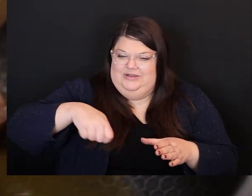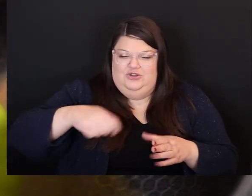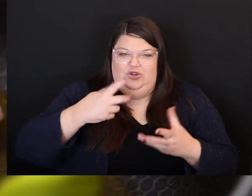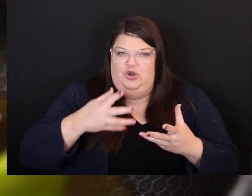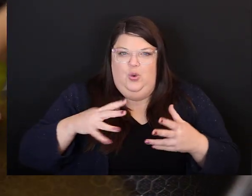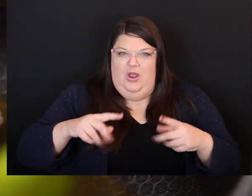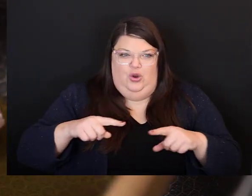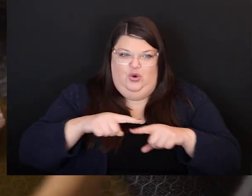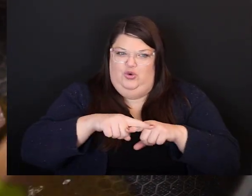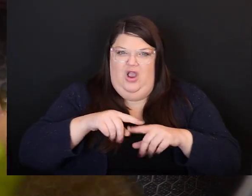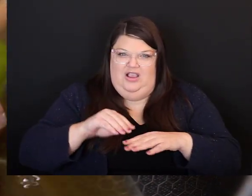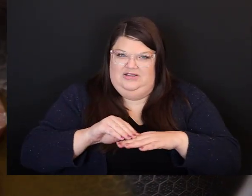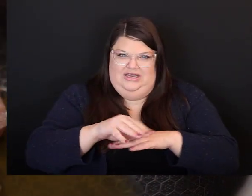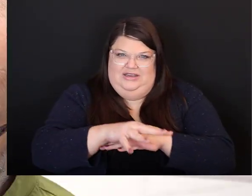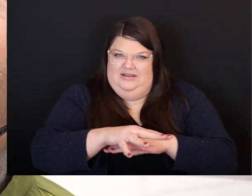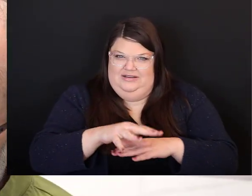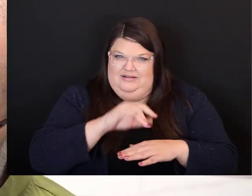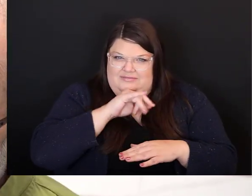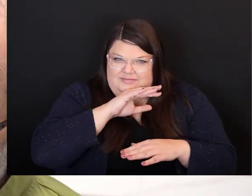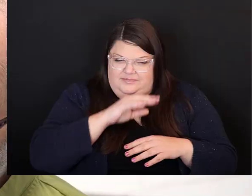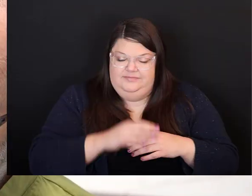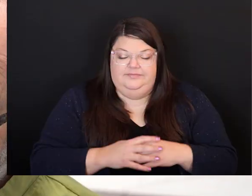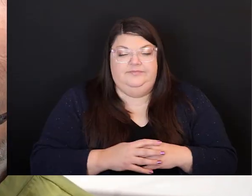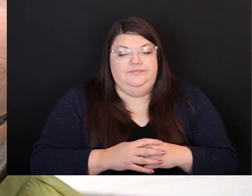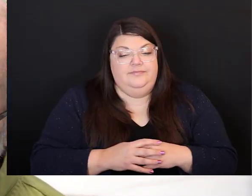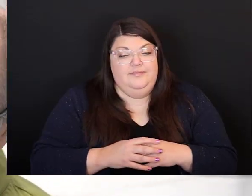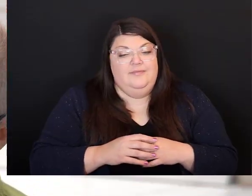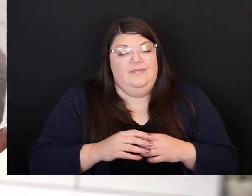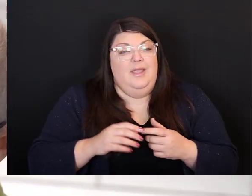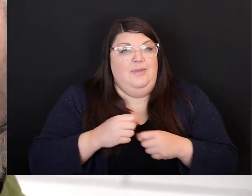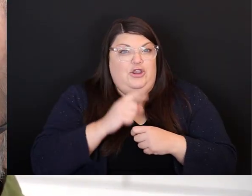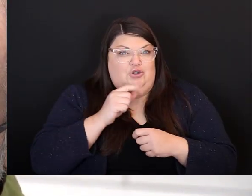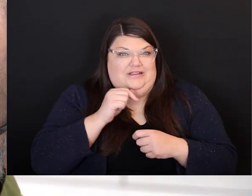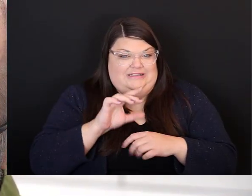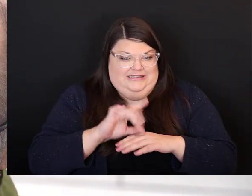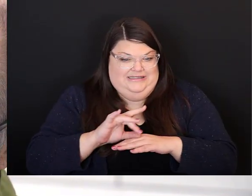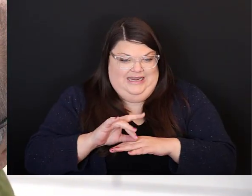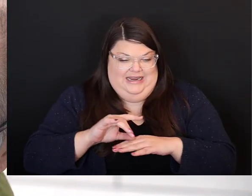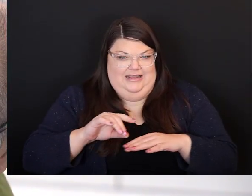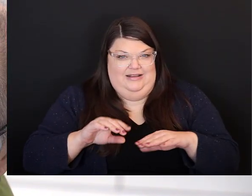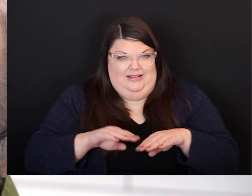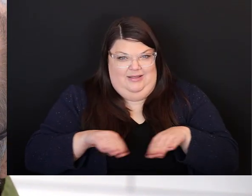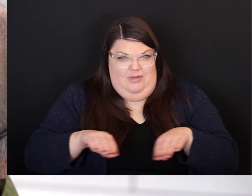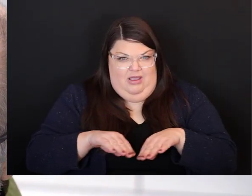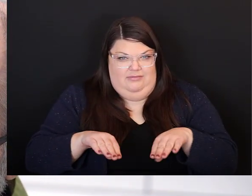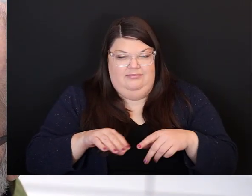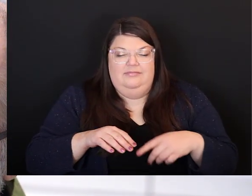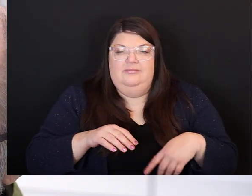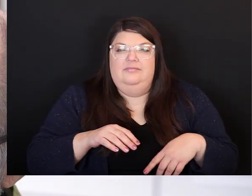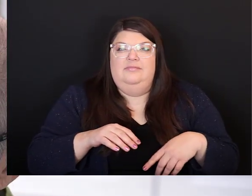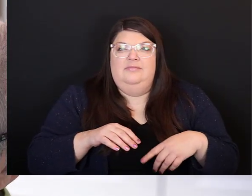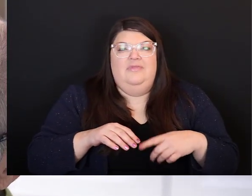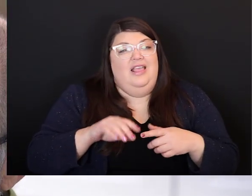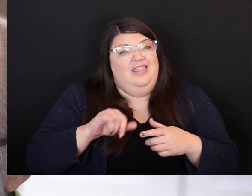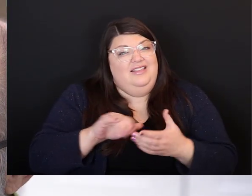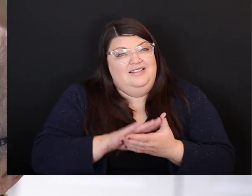We let this heat up here for a little bit. The great thing about this soup, it takes about 15 minutes to prepare